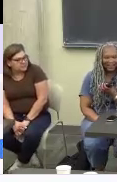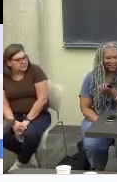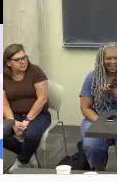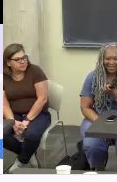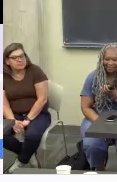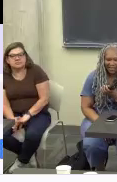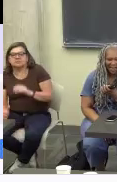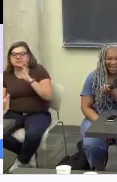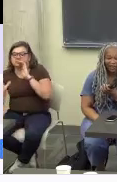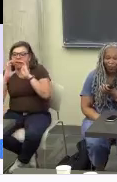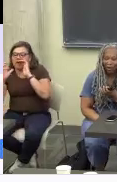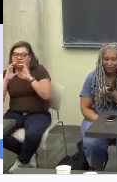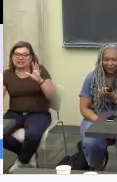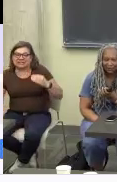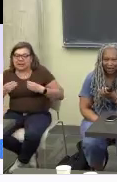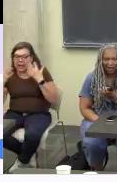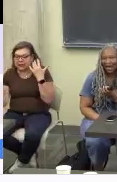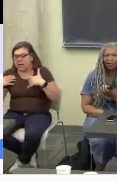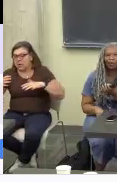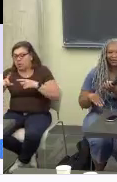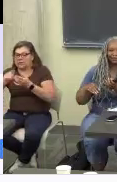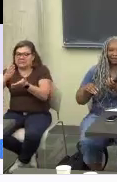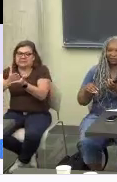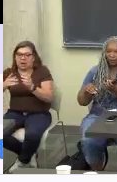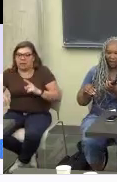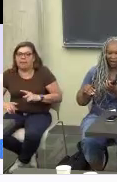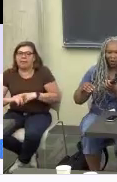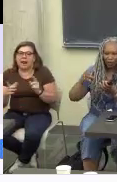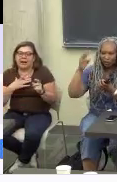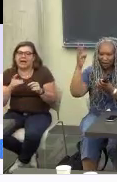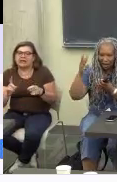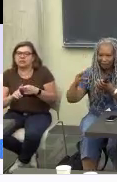Is enlivening. And I don't want us to stop. I kind of want it to be sort of like we trail